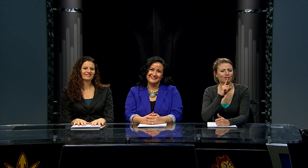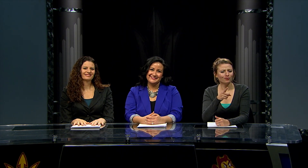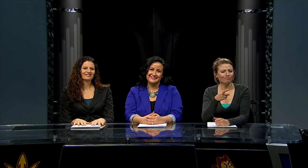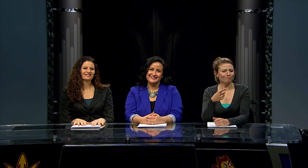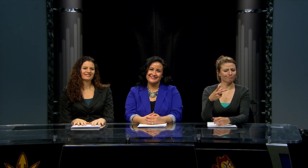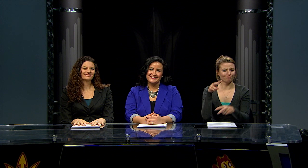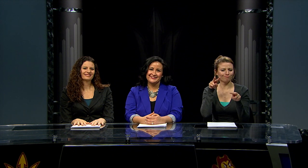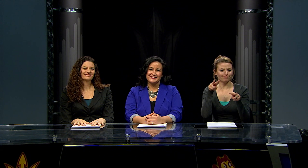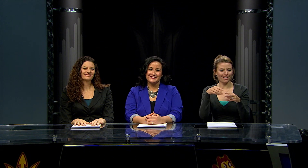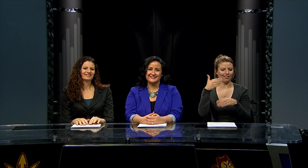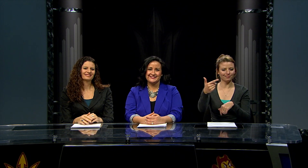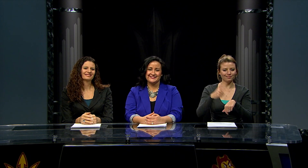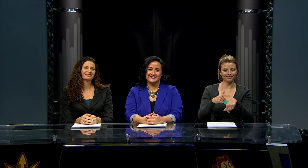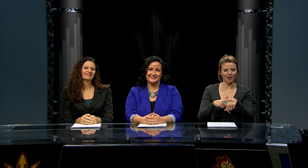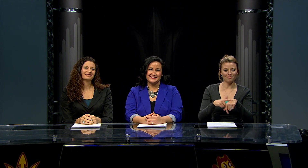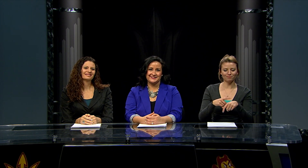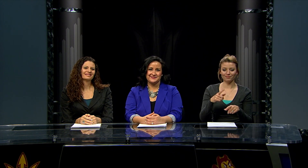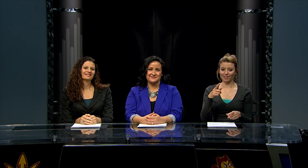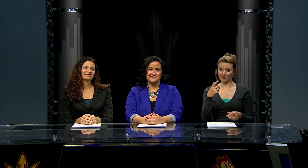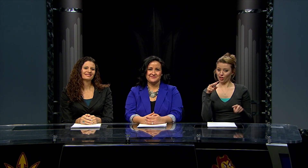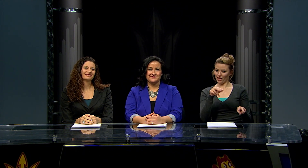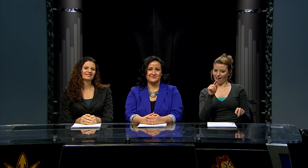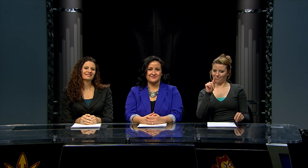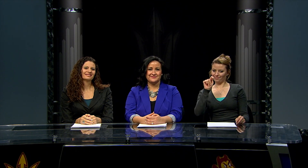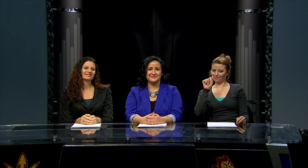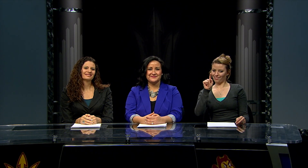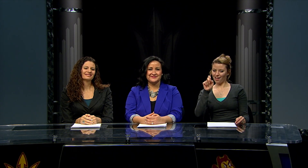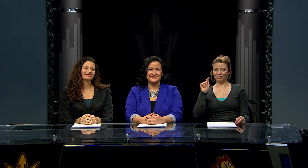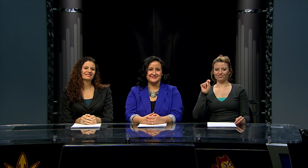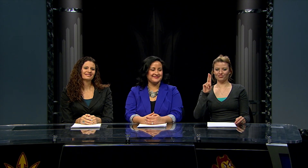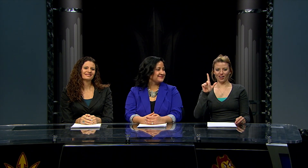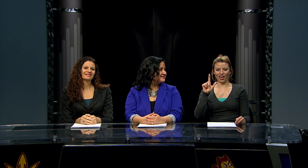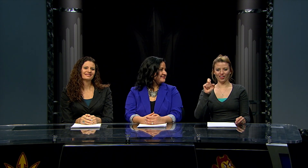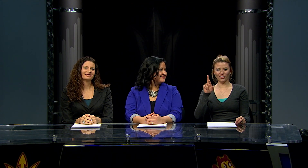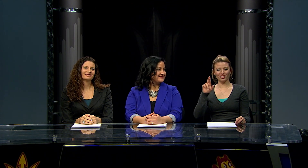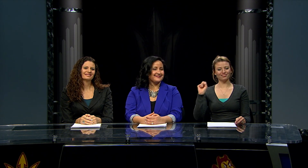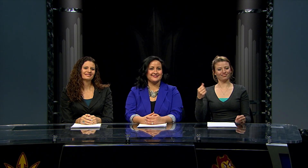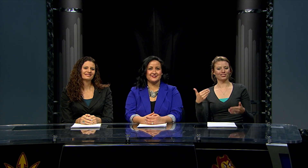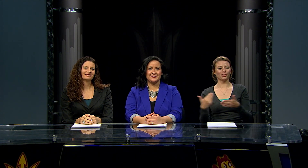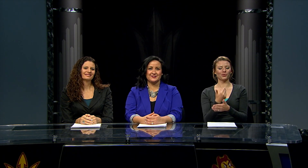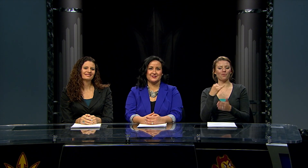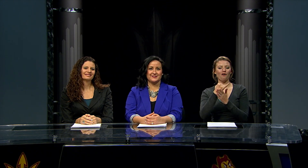BE SURE TO TUNE IN NEXT TIME FOR A LOOK AT TATE TULLIER'S NEWEST ART GALLERY.